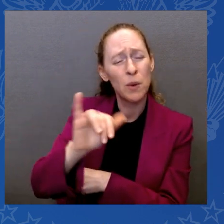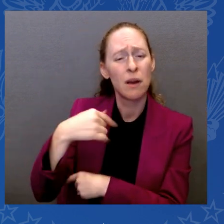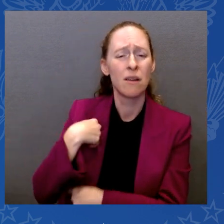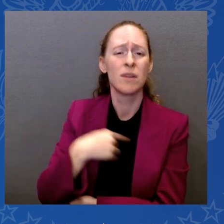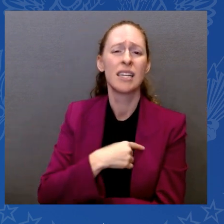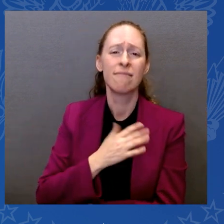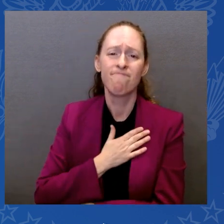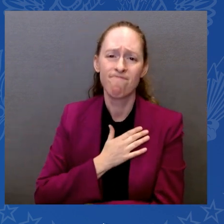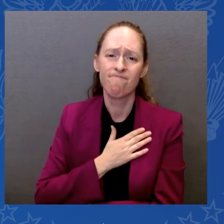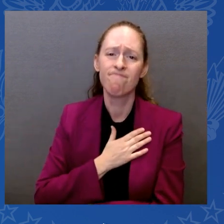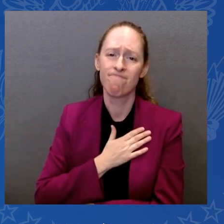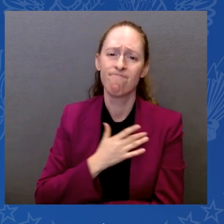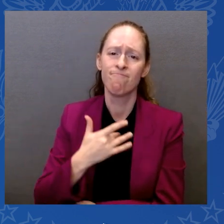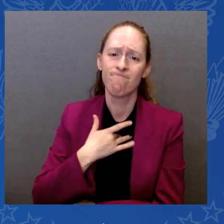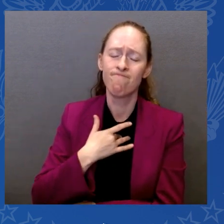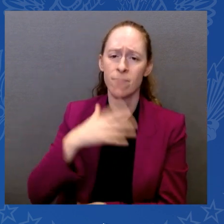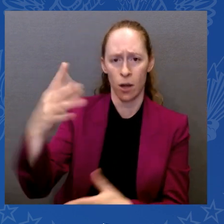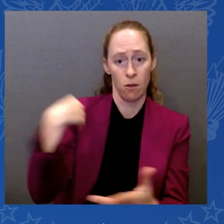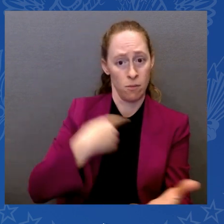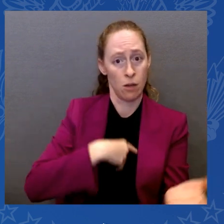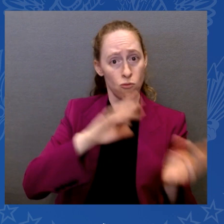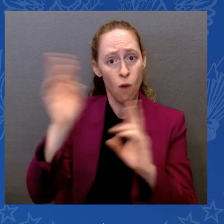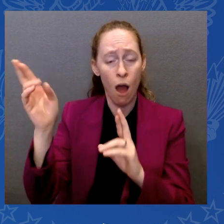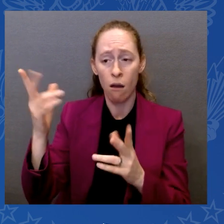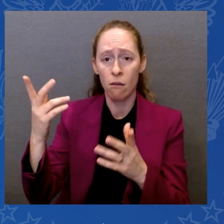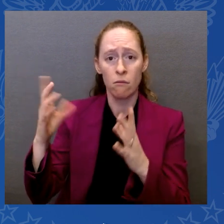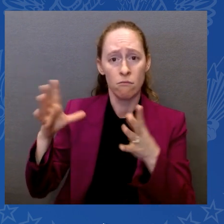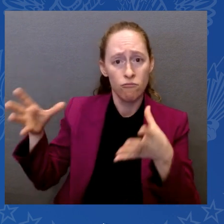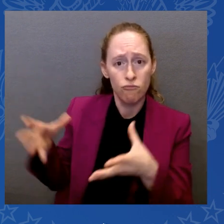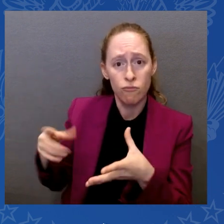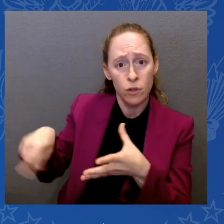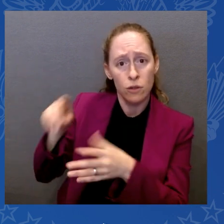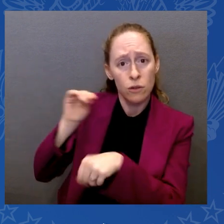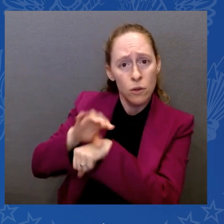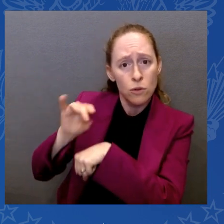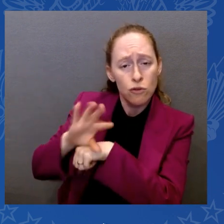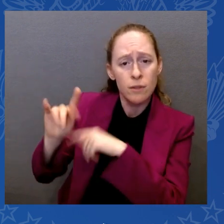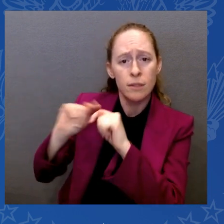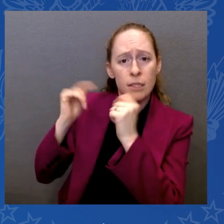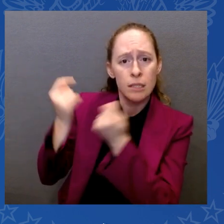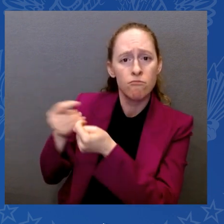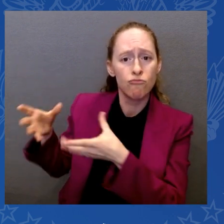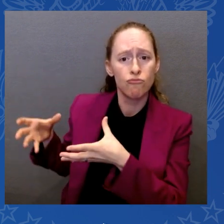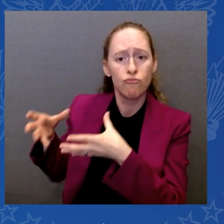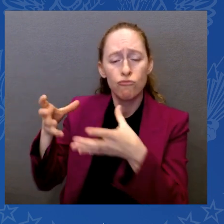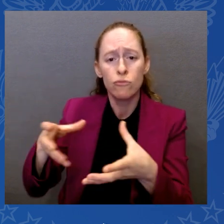survivors and responders alike. And so please take advantage of these resources.